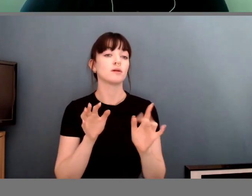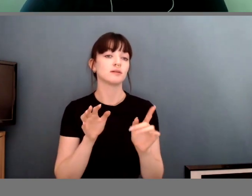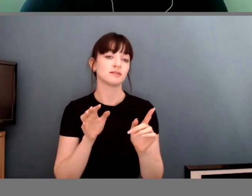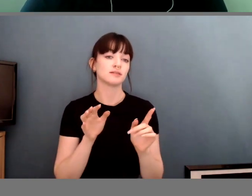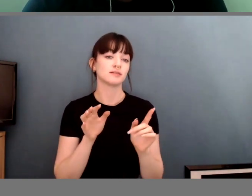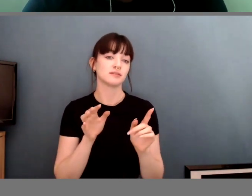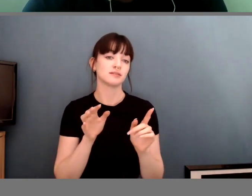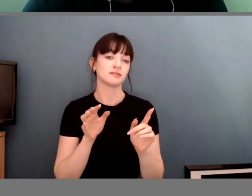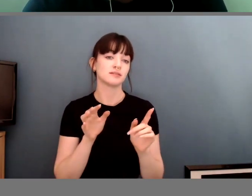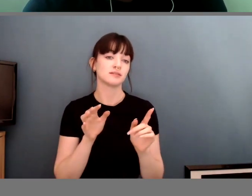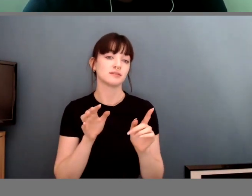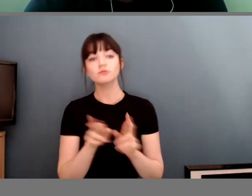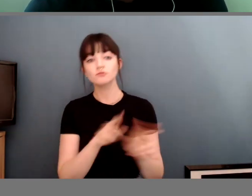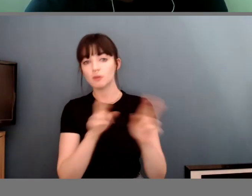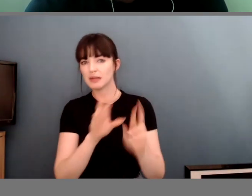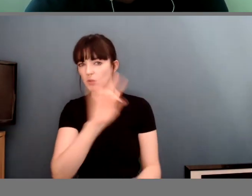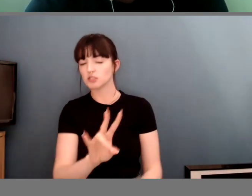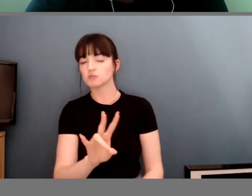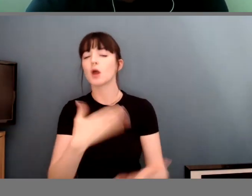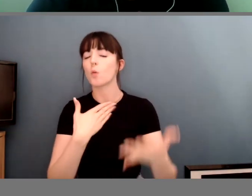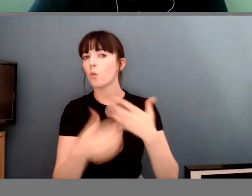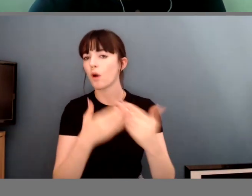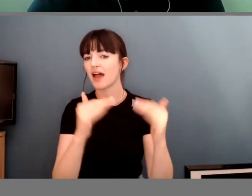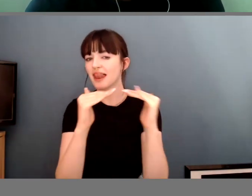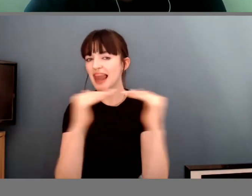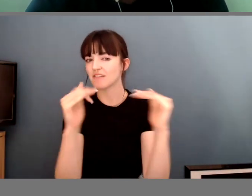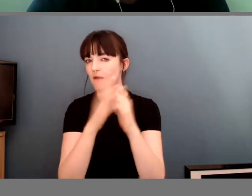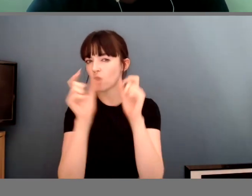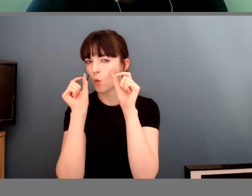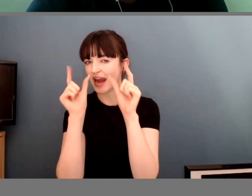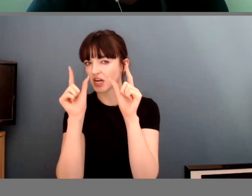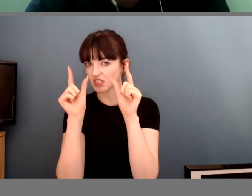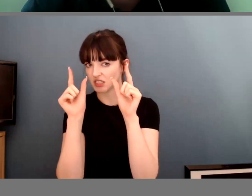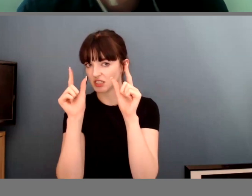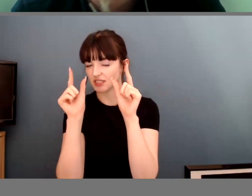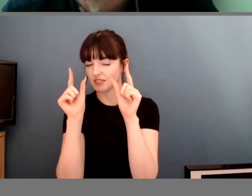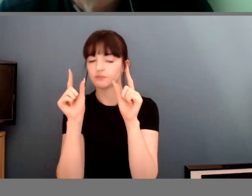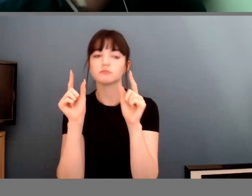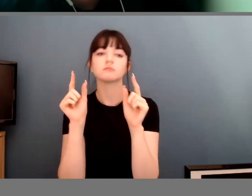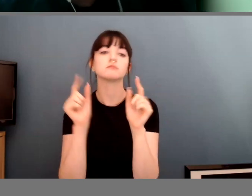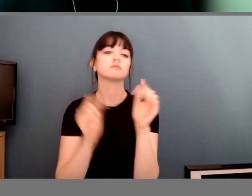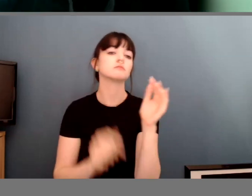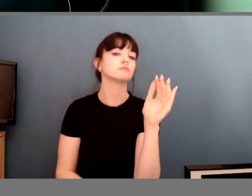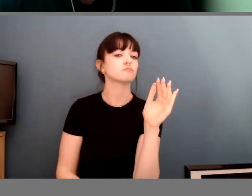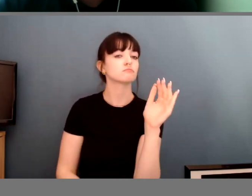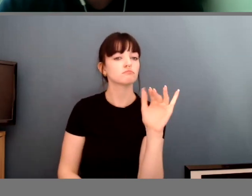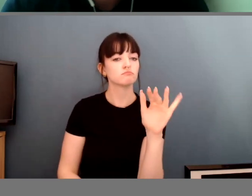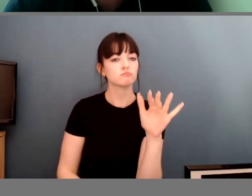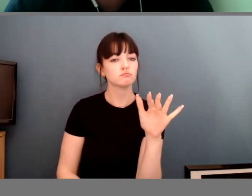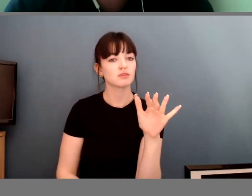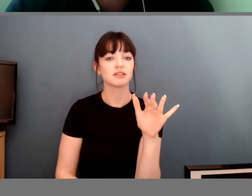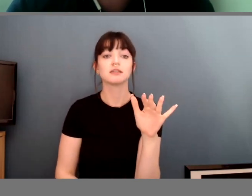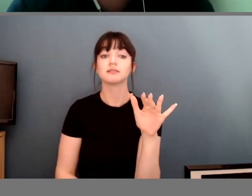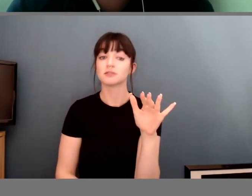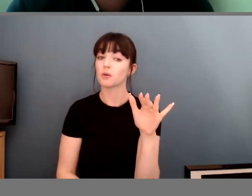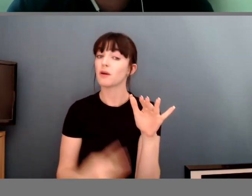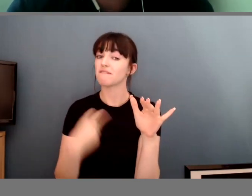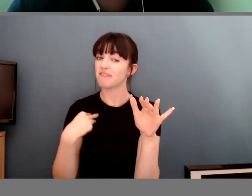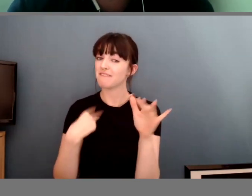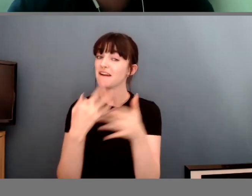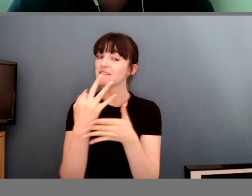what level of awareness, so you are saying that very few of you think there is a high